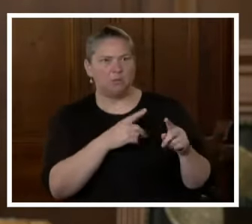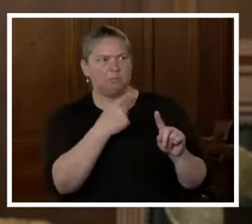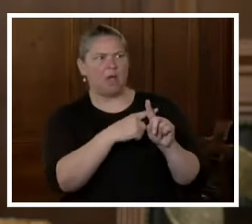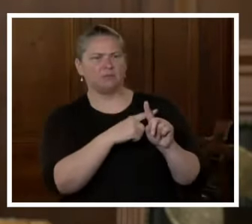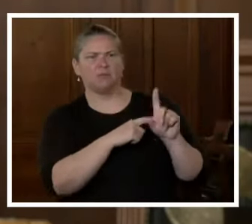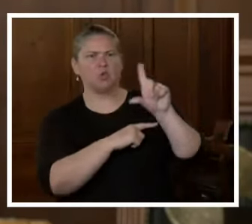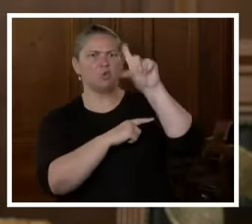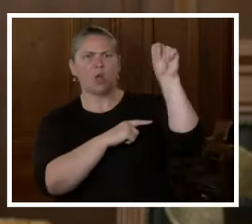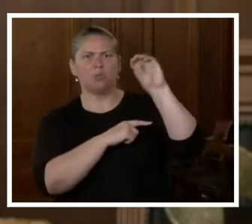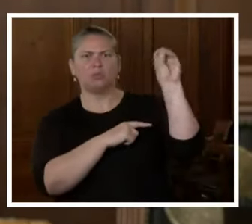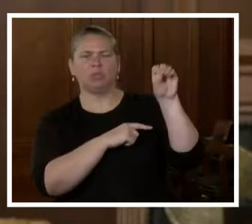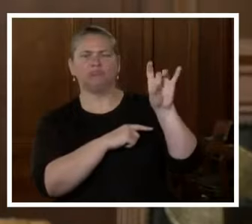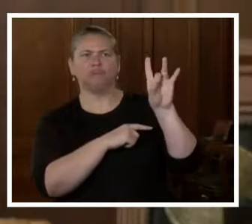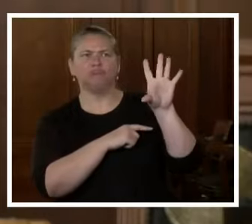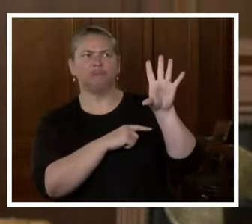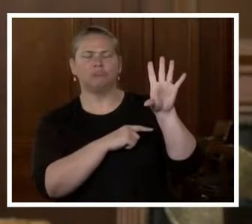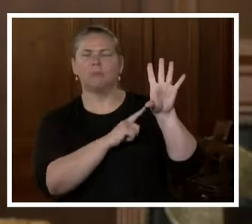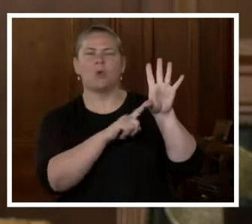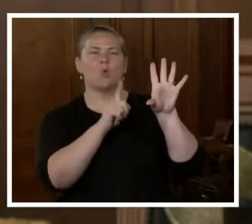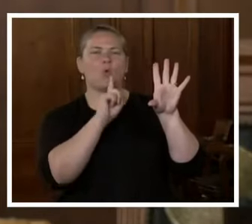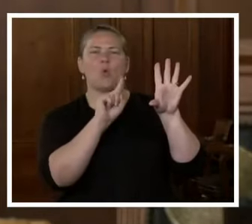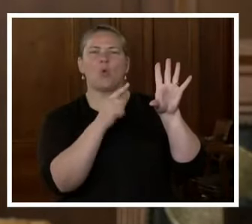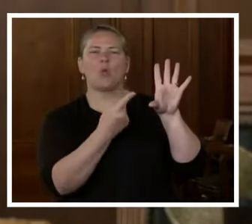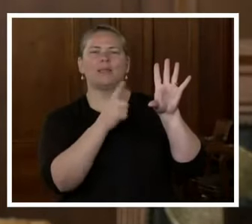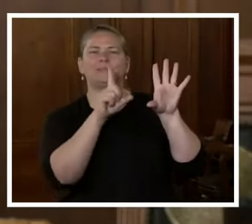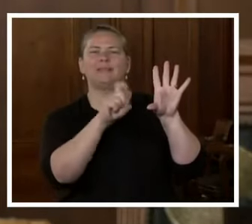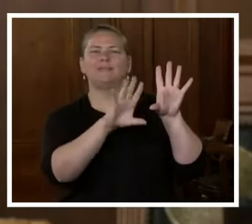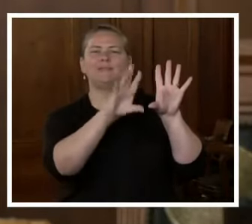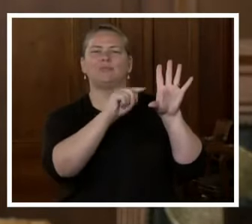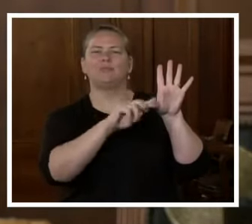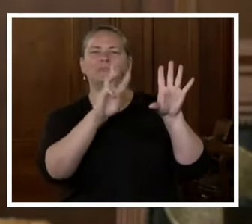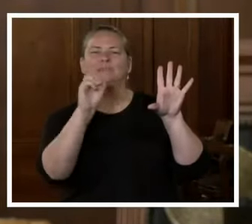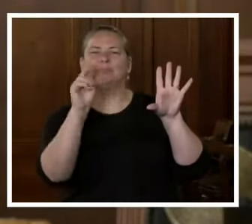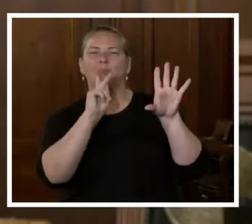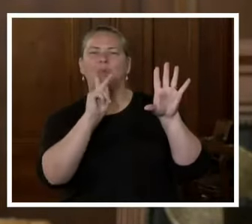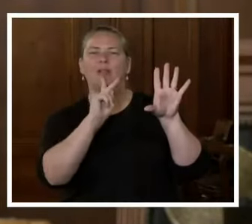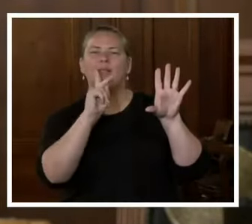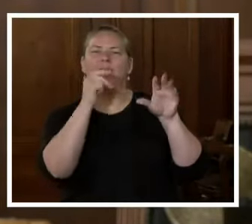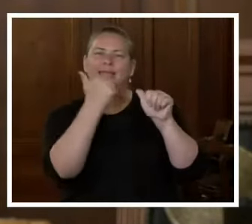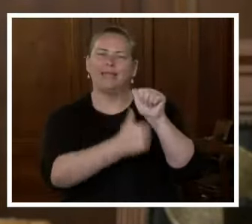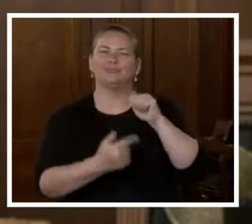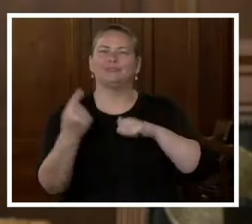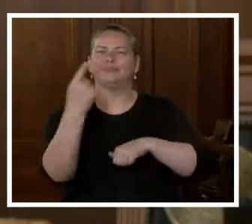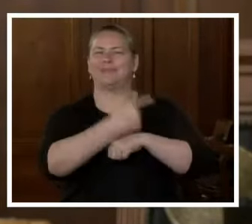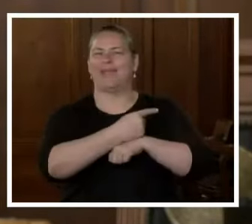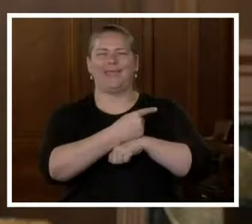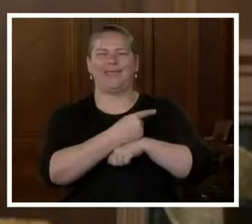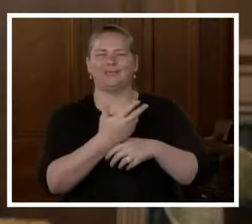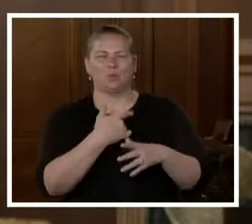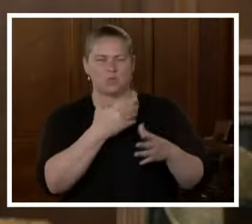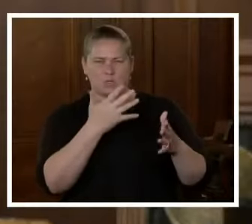OVERALL. THAT'S HOW WE KNOW WE'RE TESTING ENOUGH PEOPLE TO FIND ALL THE FOLKS THAT WE CAN WITH ACTIVE